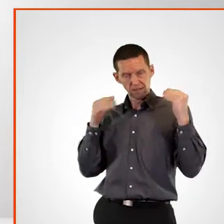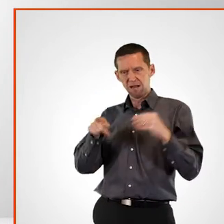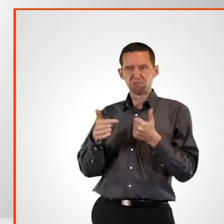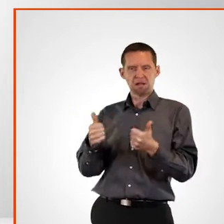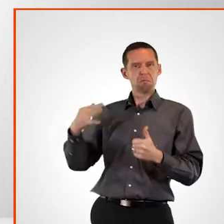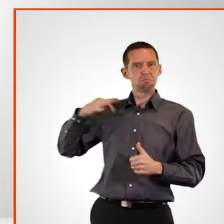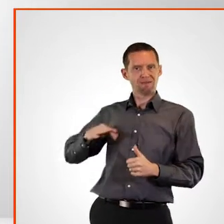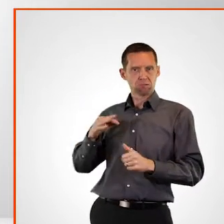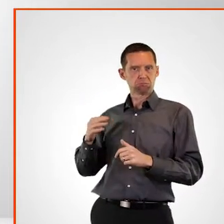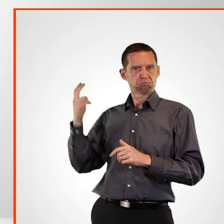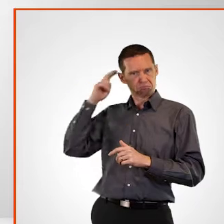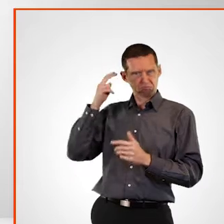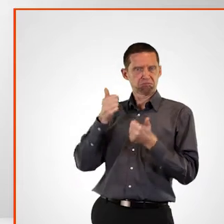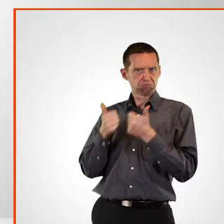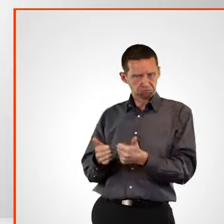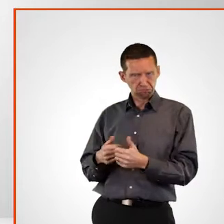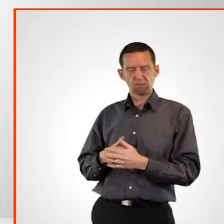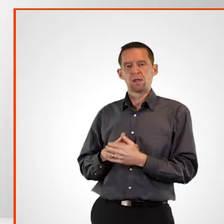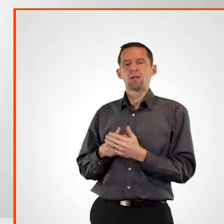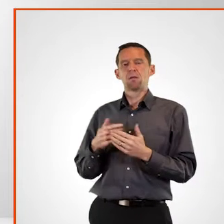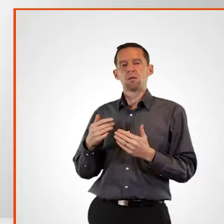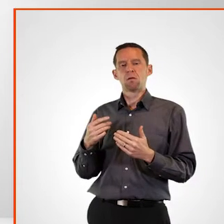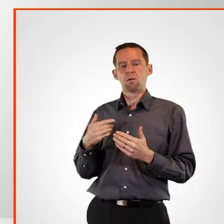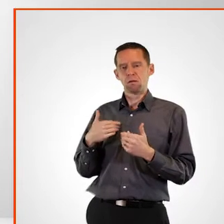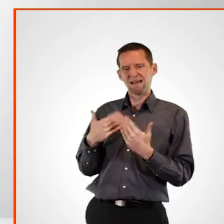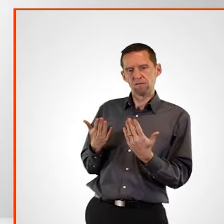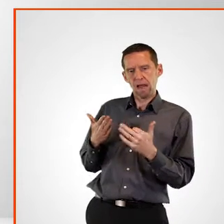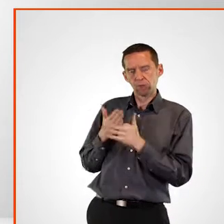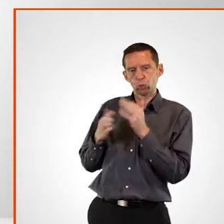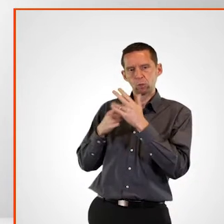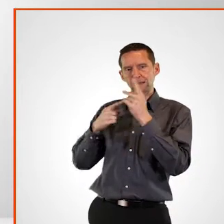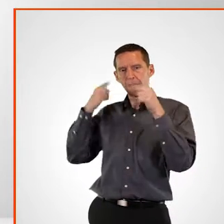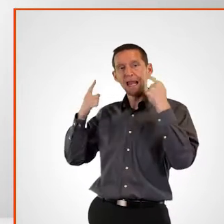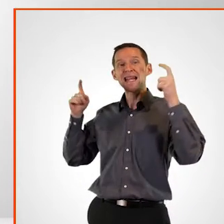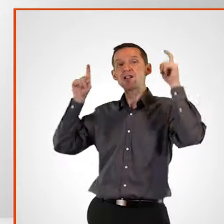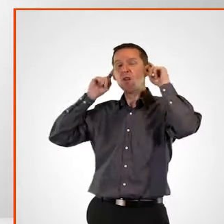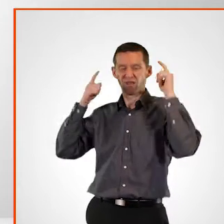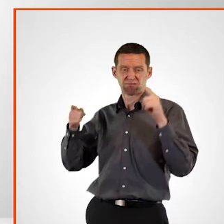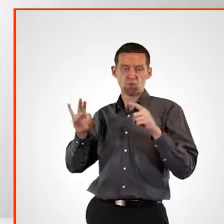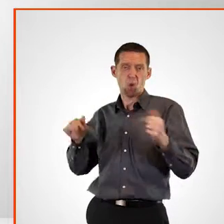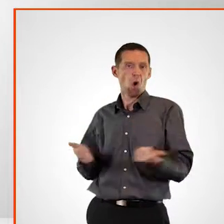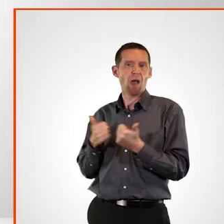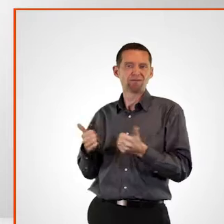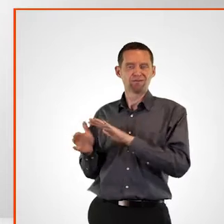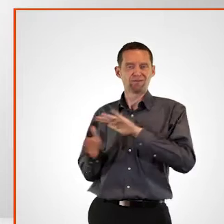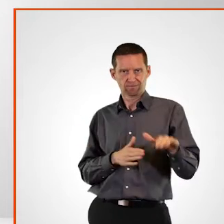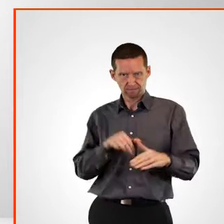is going to benefit from a cochlear implant, we just can't provide reasonable access to sound with hearing aids any more.